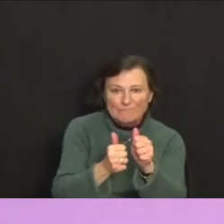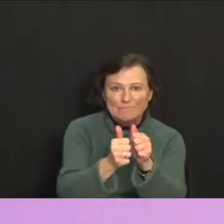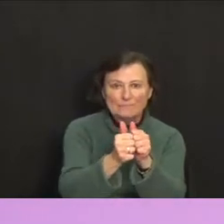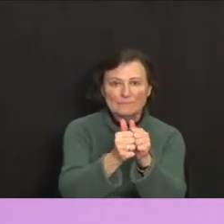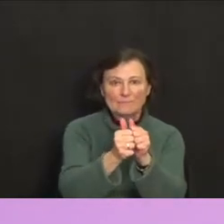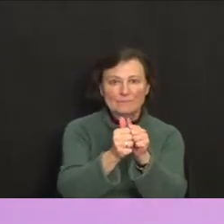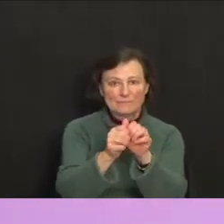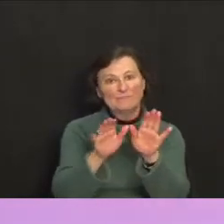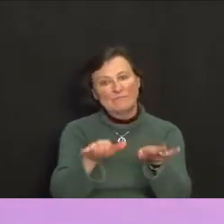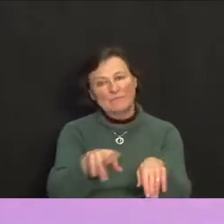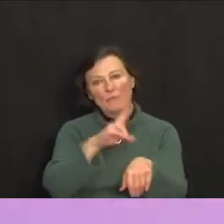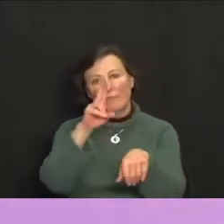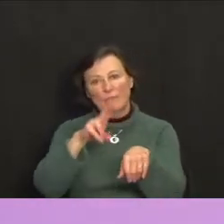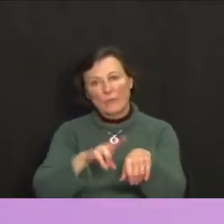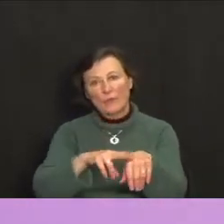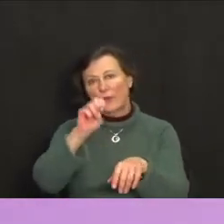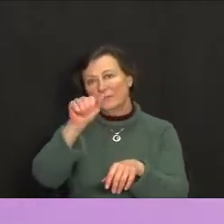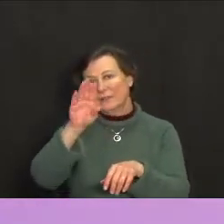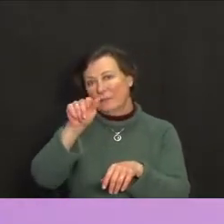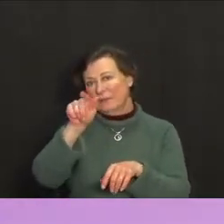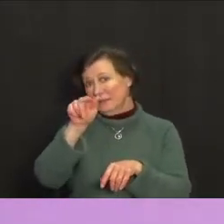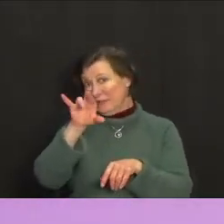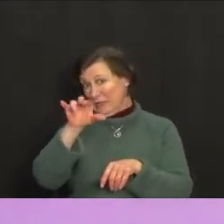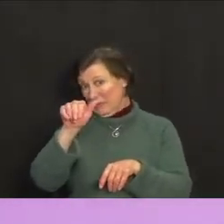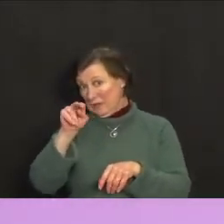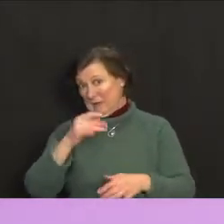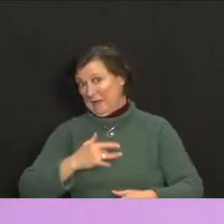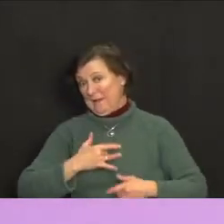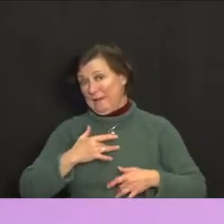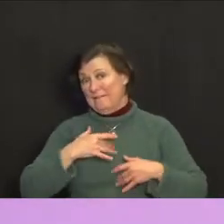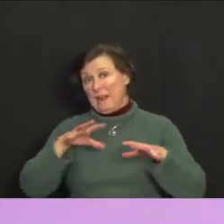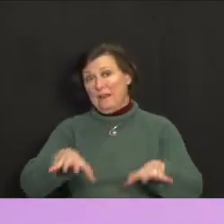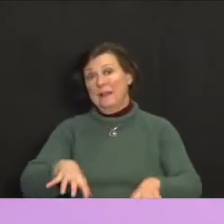the Sabbatarians felt that they were simply taking the teaching, the teachings they shared